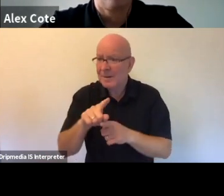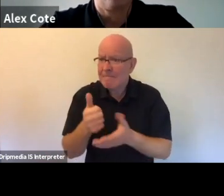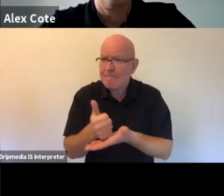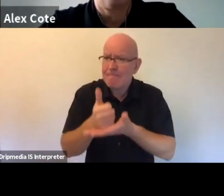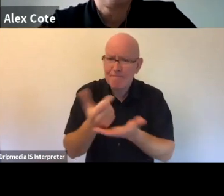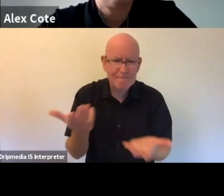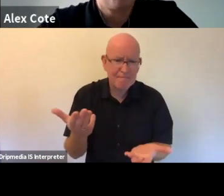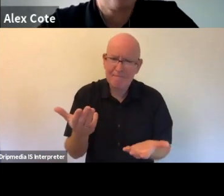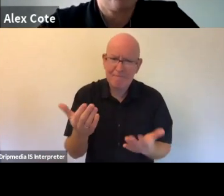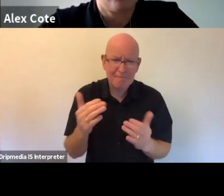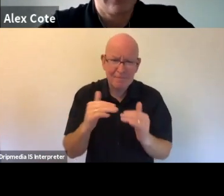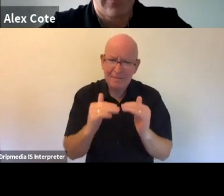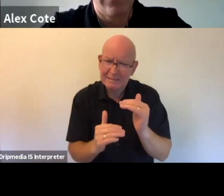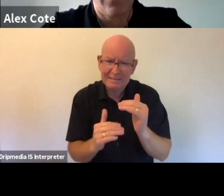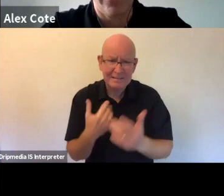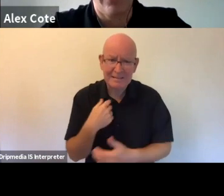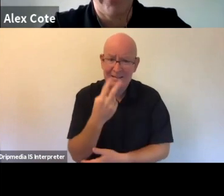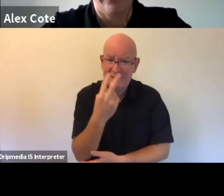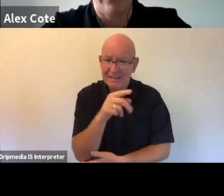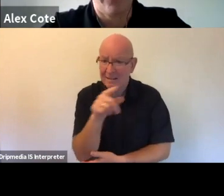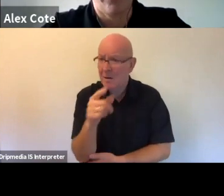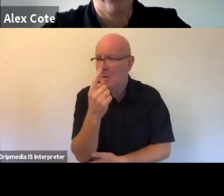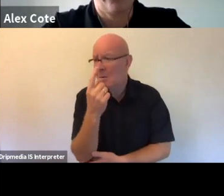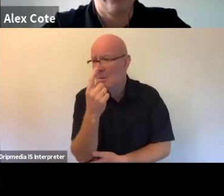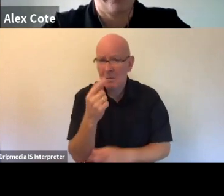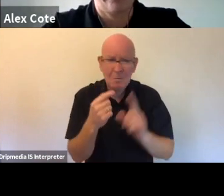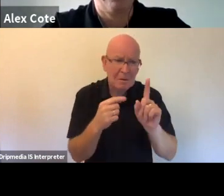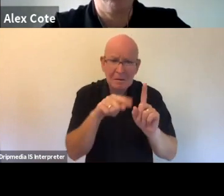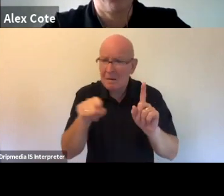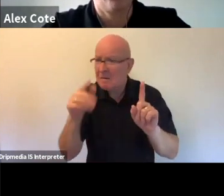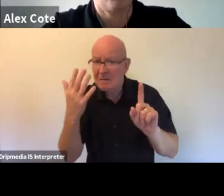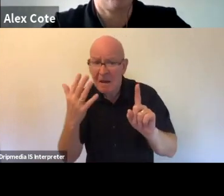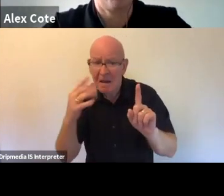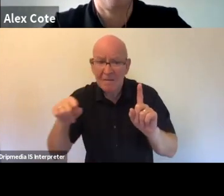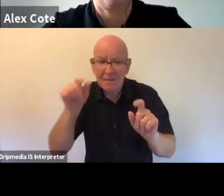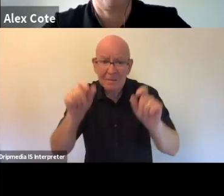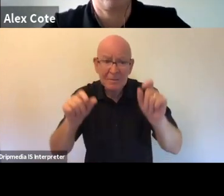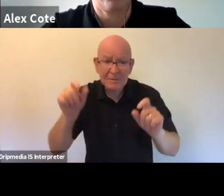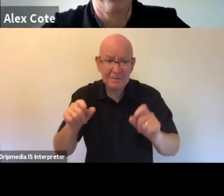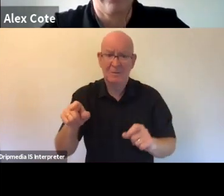So, what have we learned from the COVID response so far and the crisis?